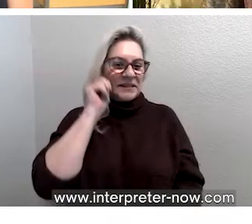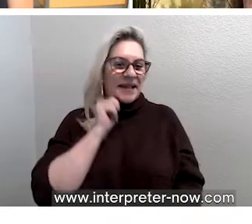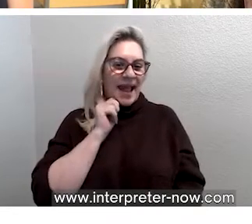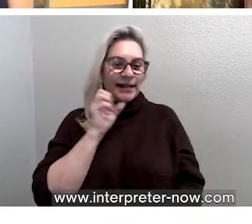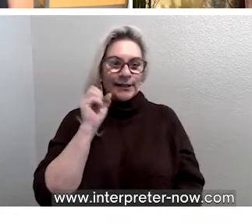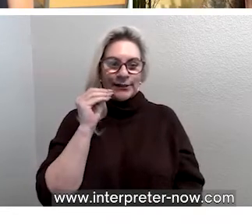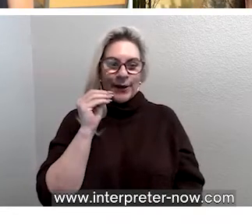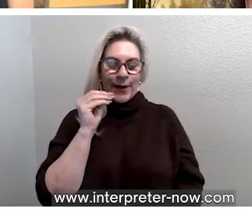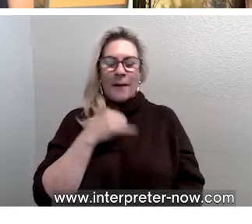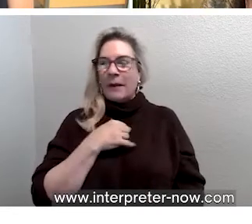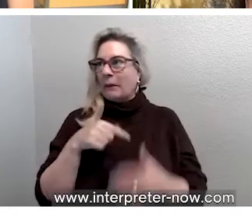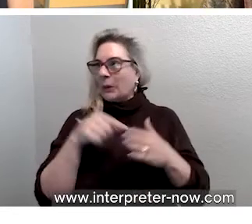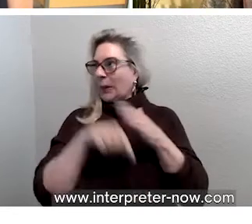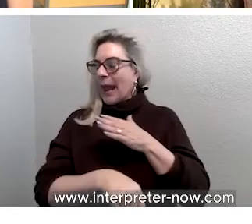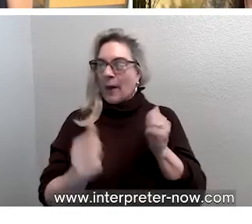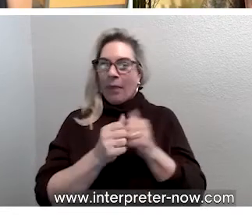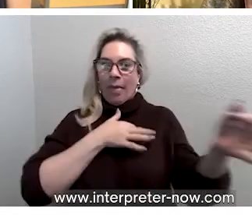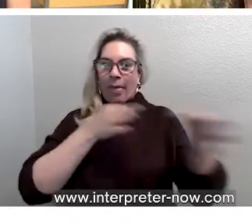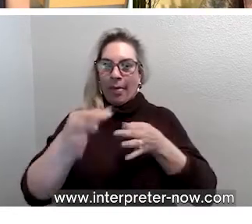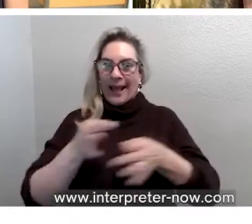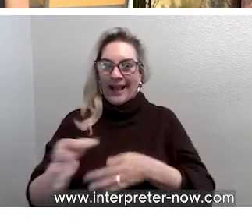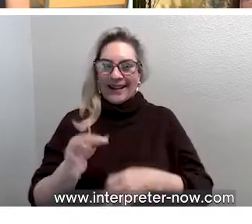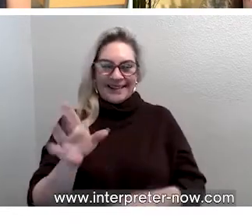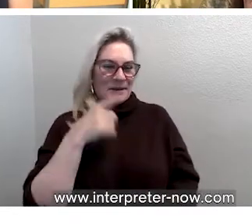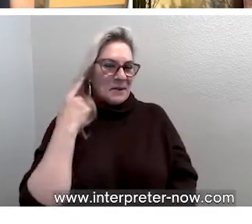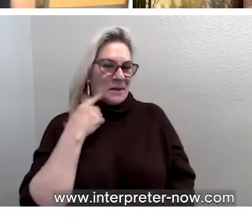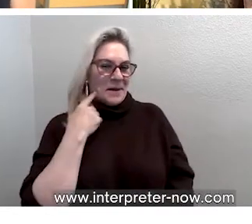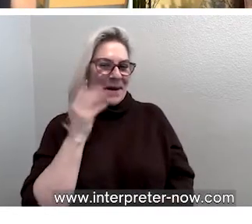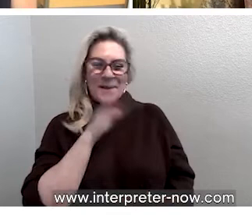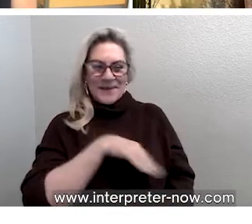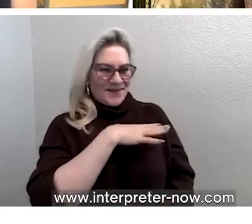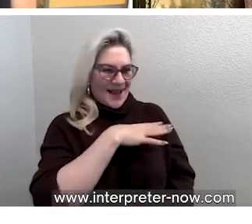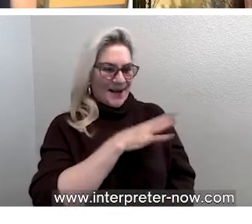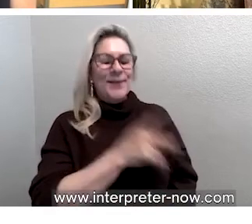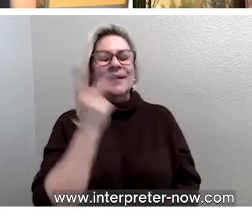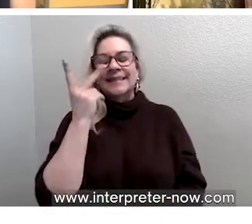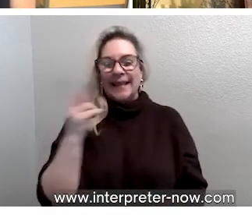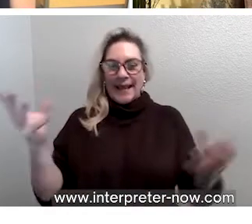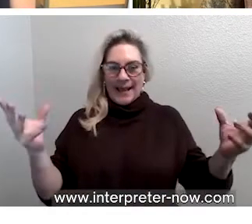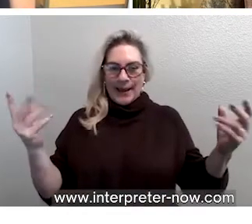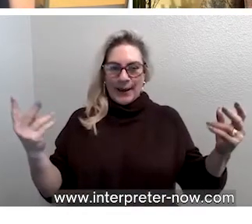tan. I'm going way too detailed into this. It's all good. But you can see potted plants on either side to add some green.